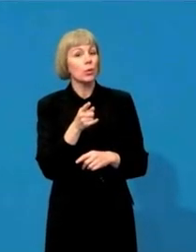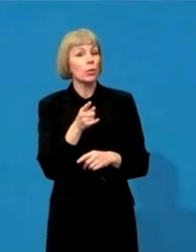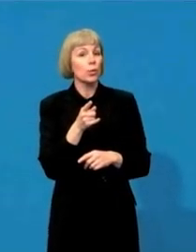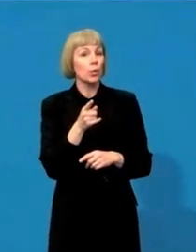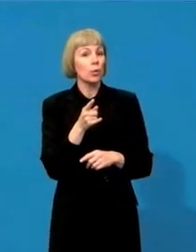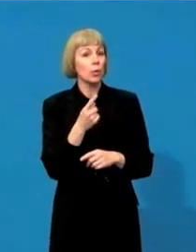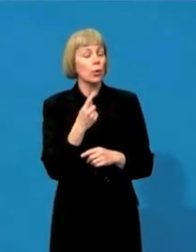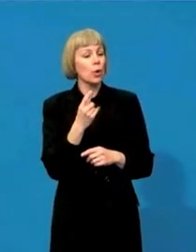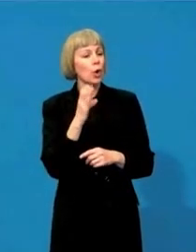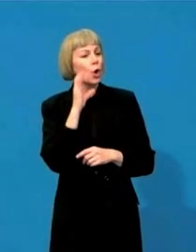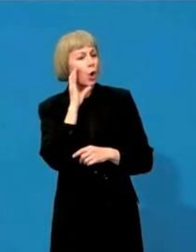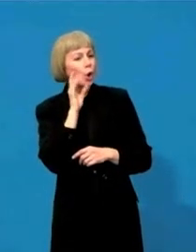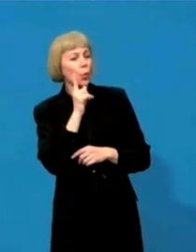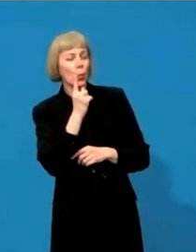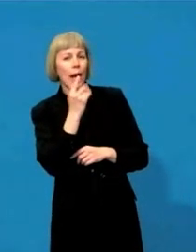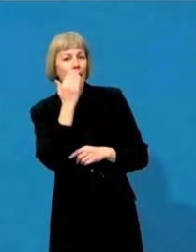that talked about her disability.